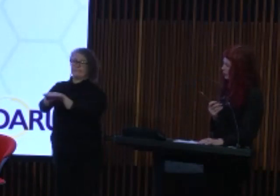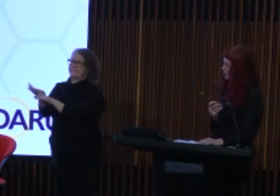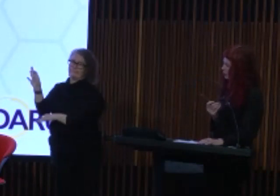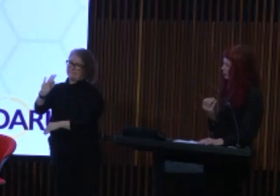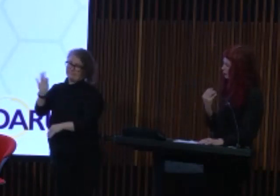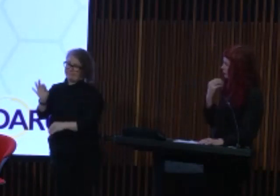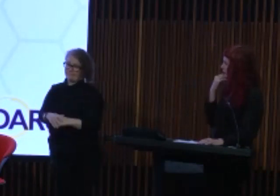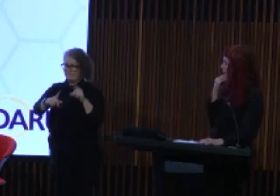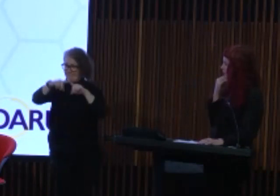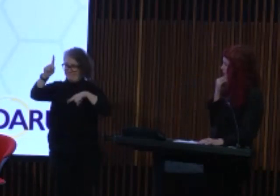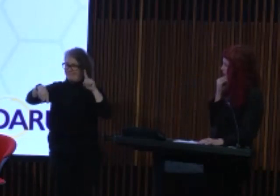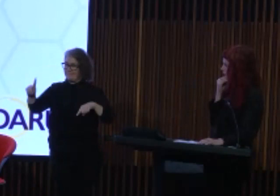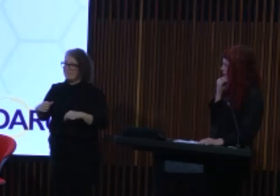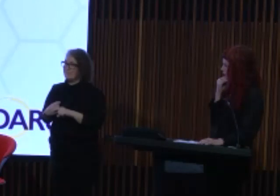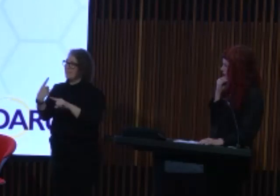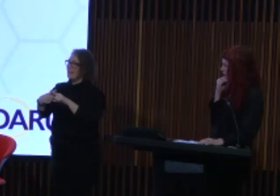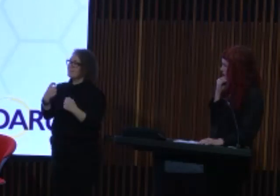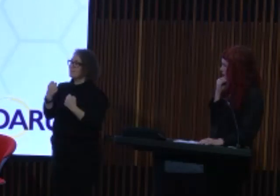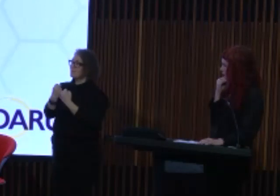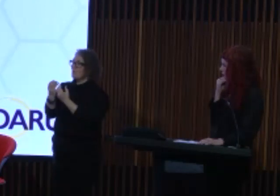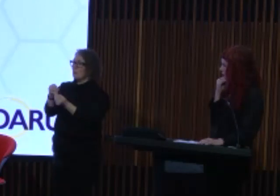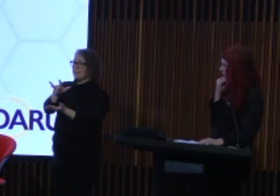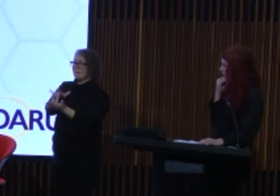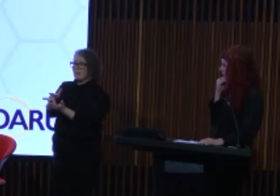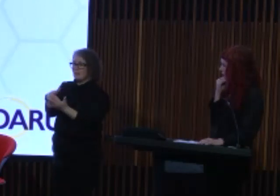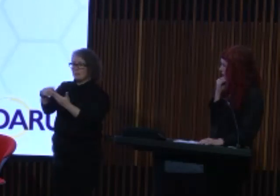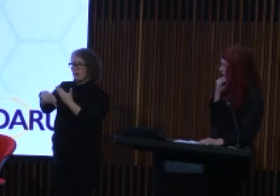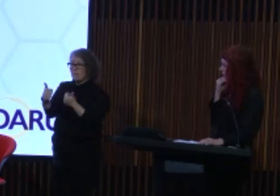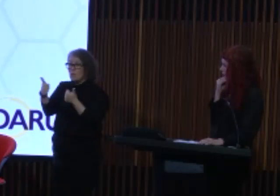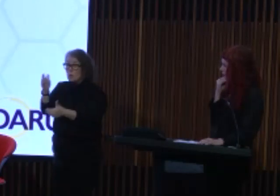was some support for the intermediary programme that's doing some good work, but isn't universally